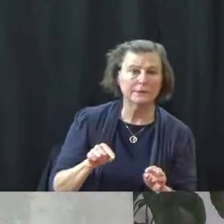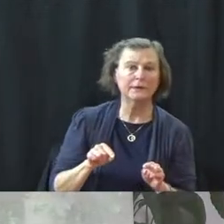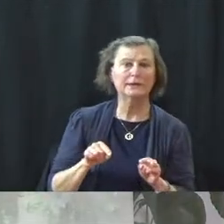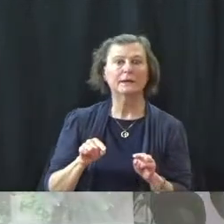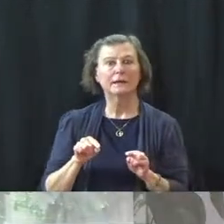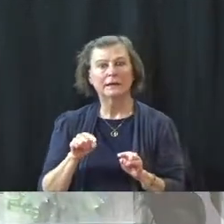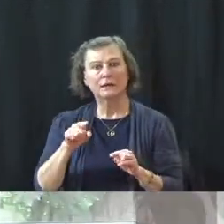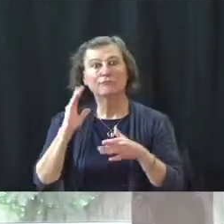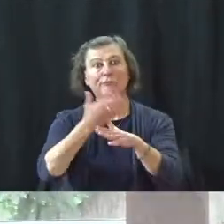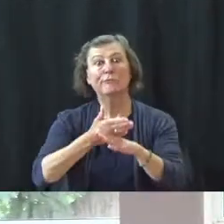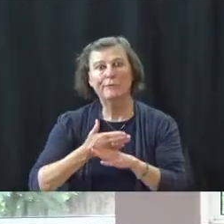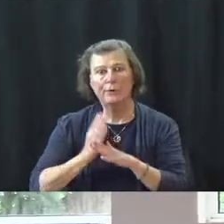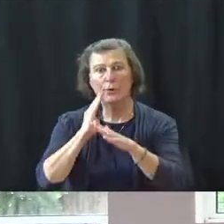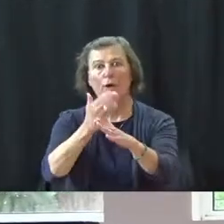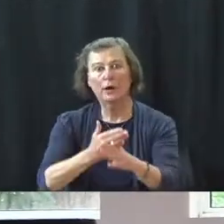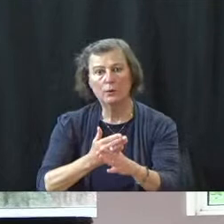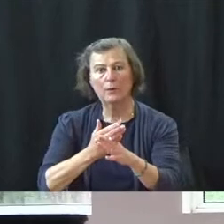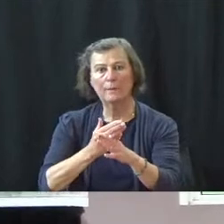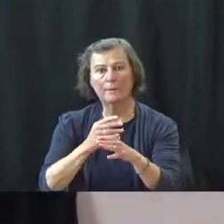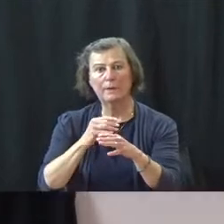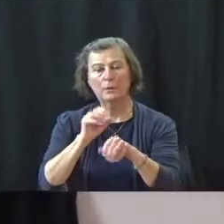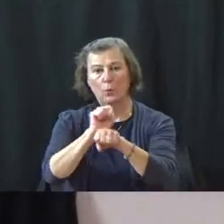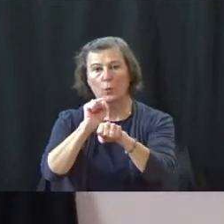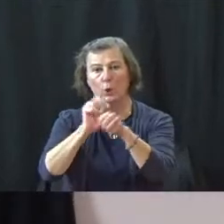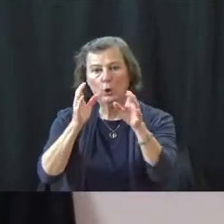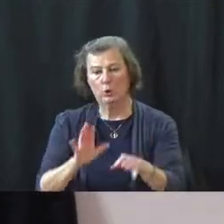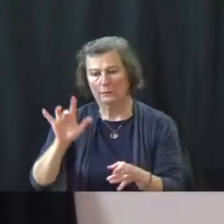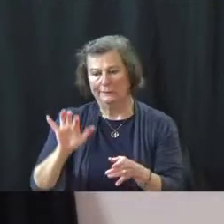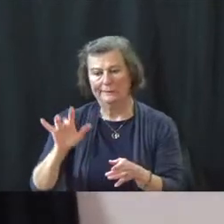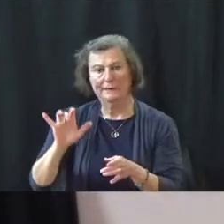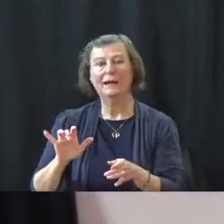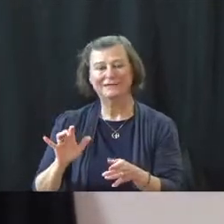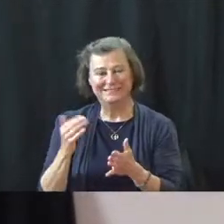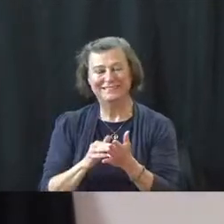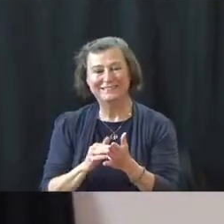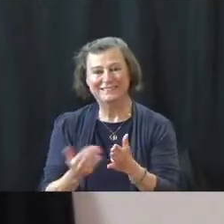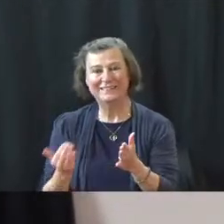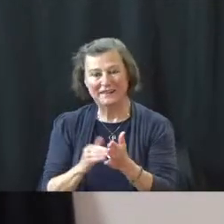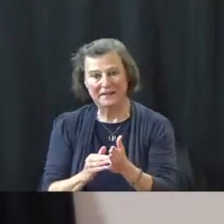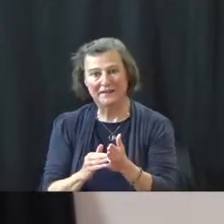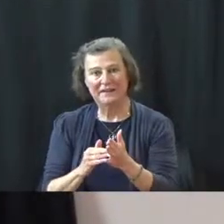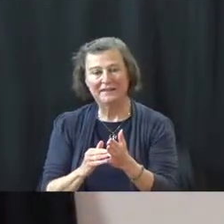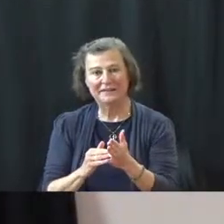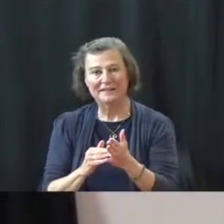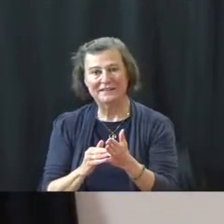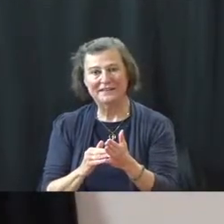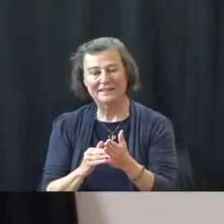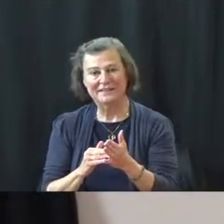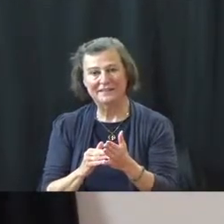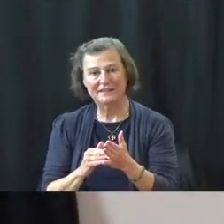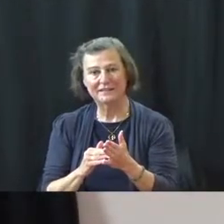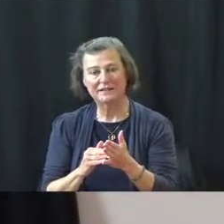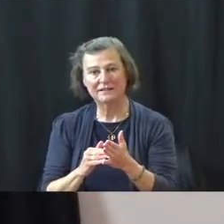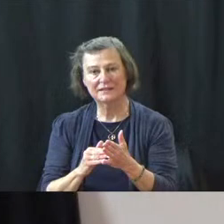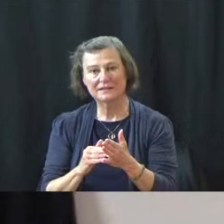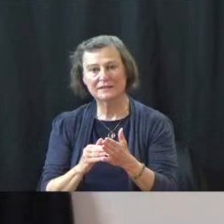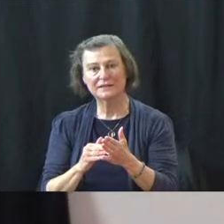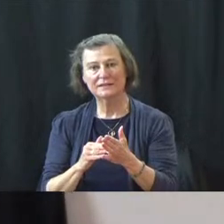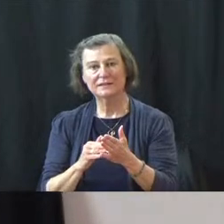She interrupts the cashier, again and again.